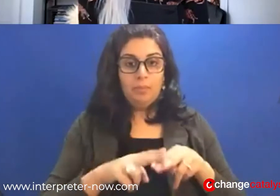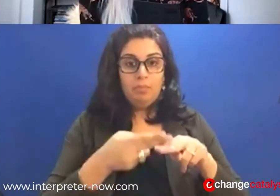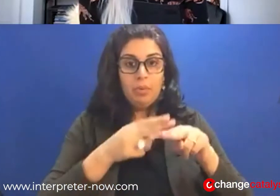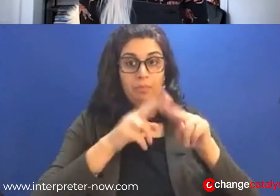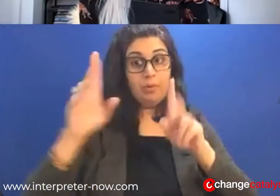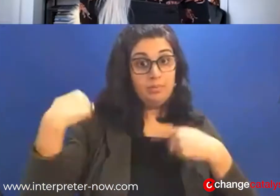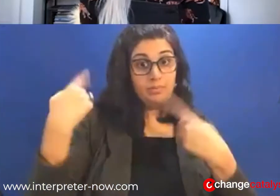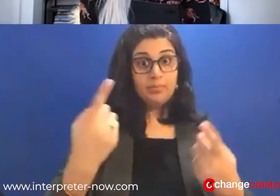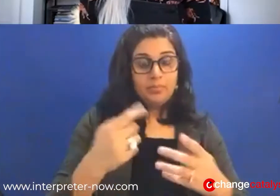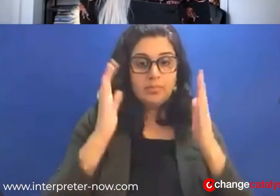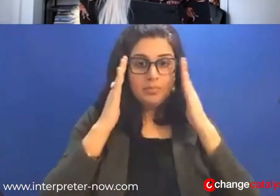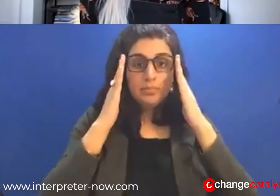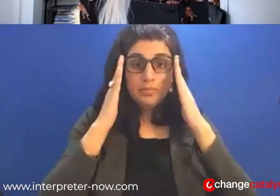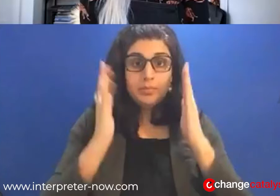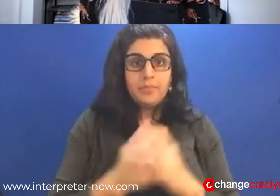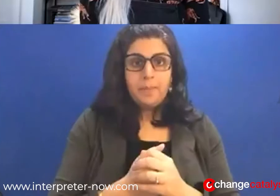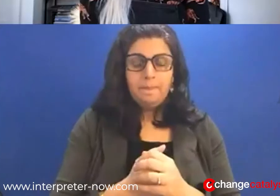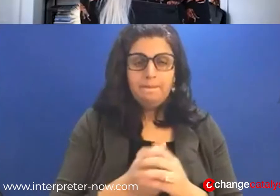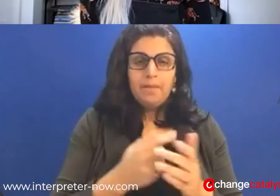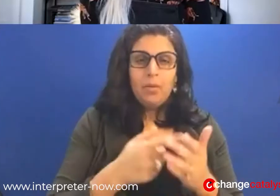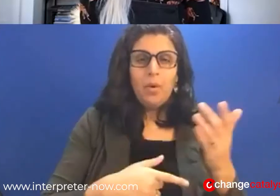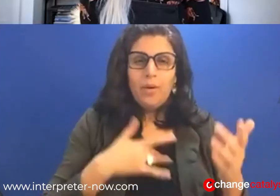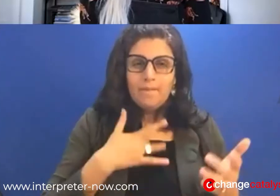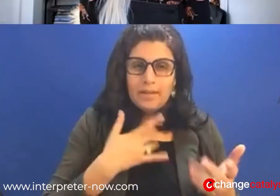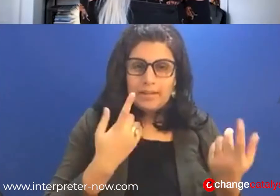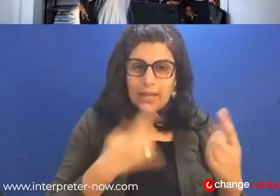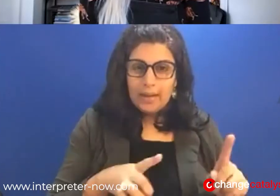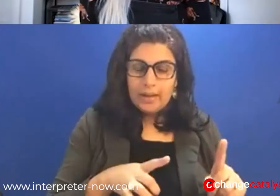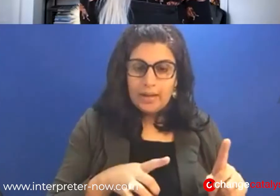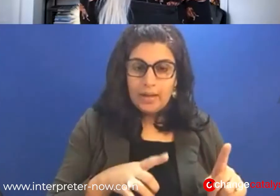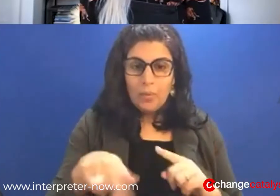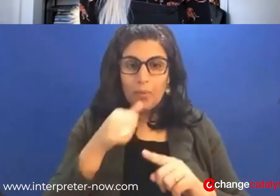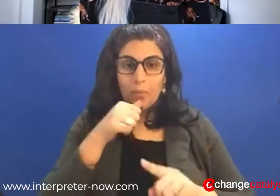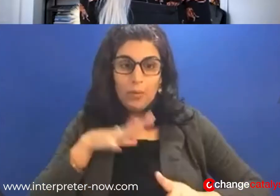And, you know, what we believe is happening there is that when women see other people